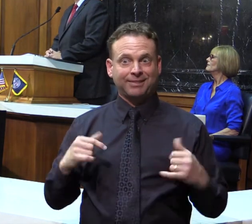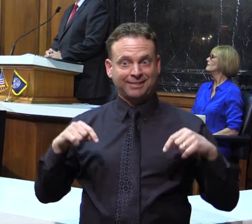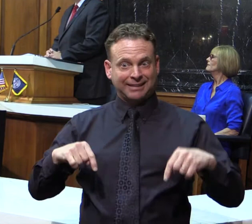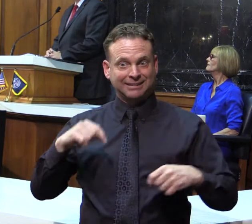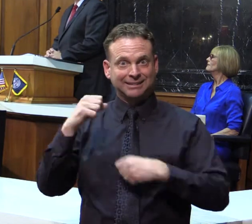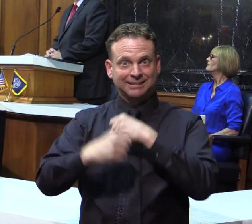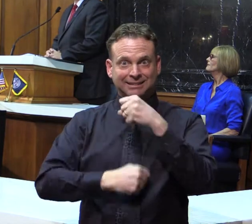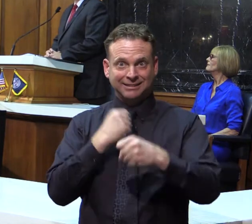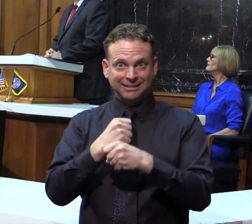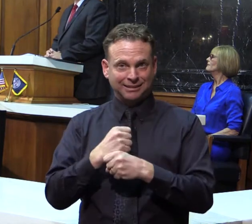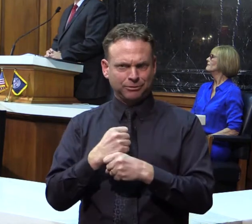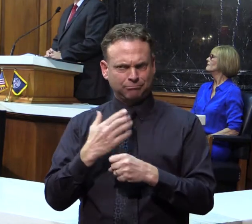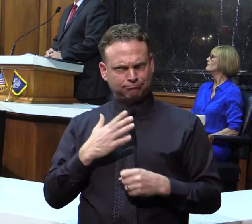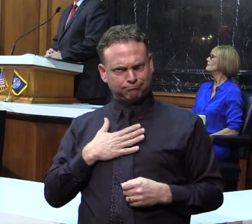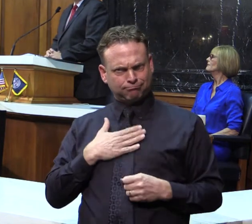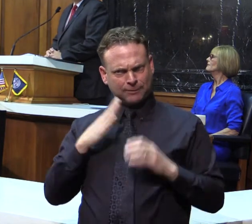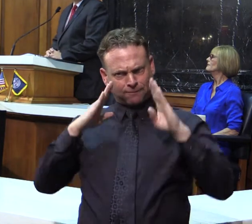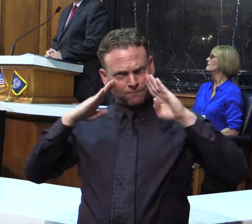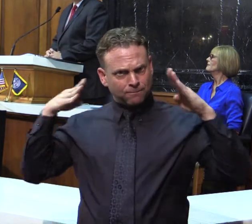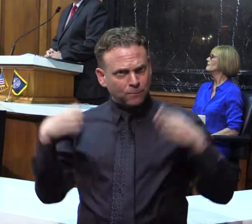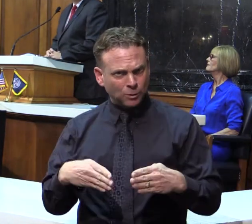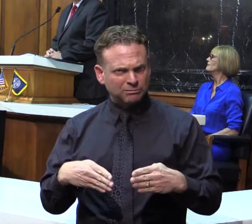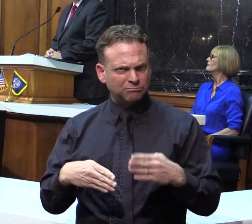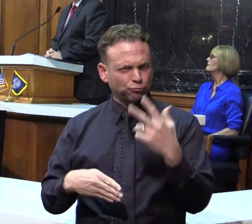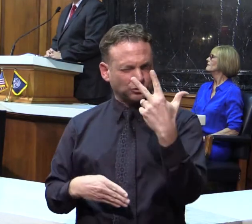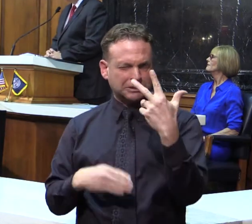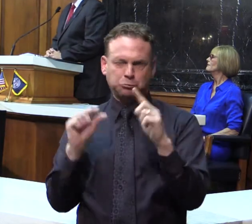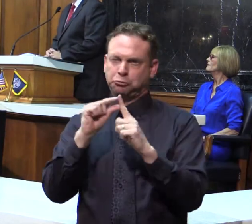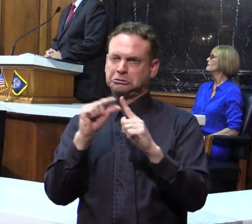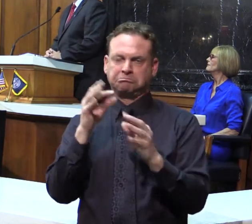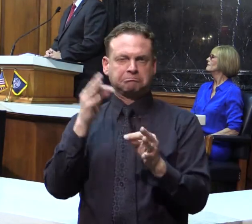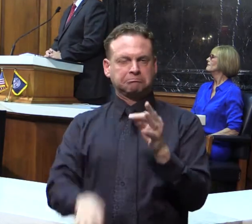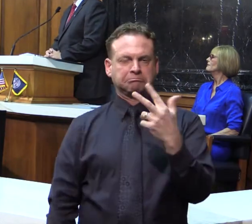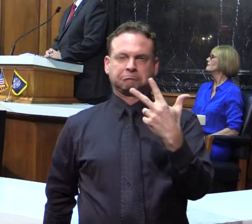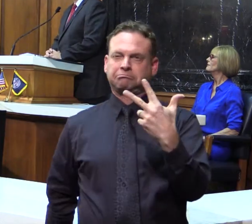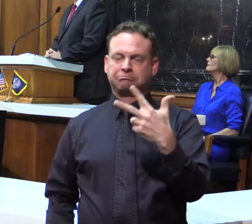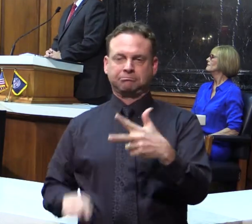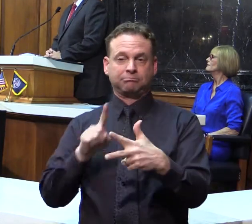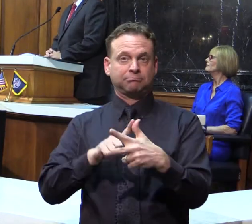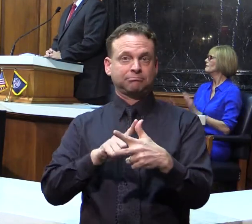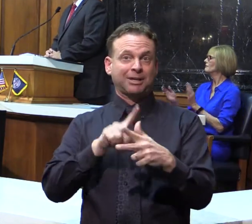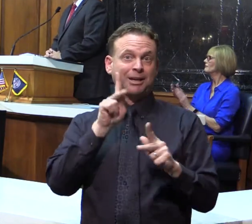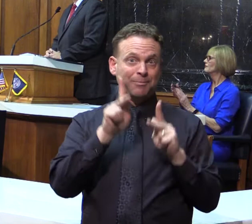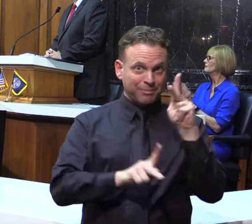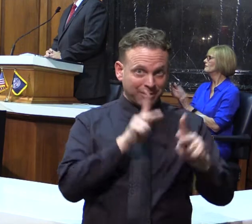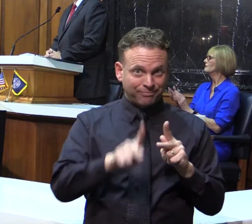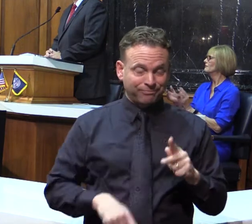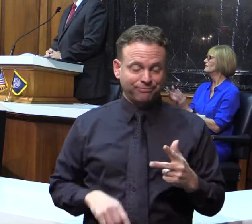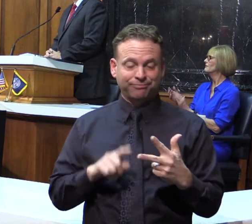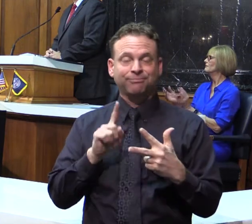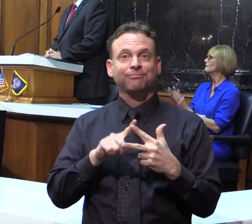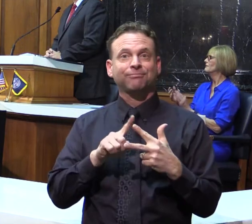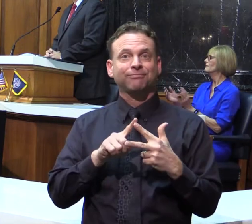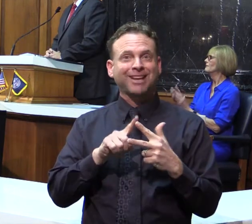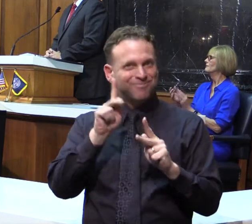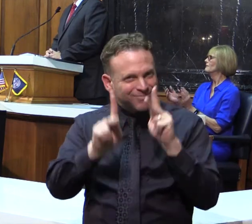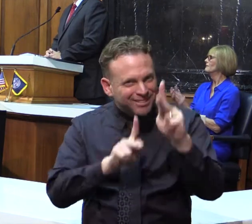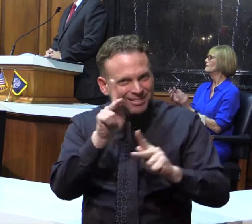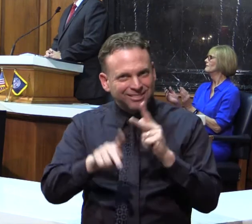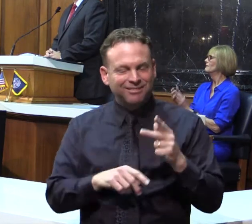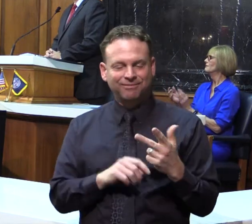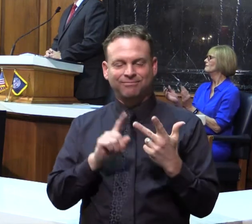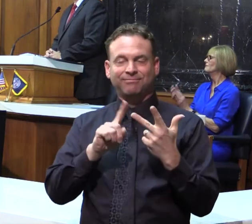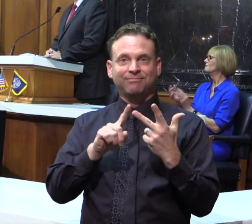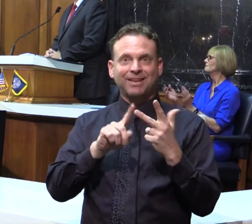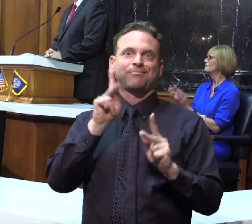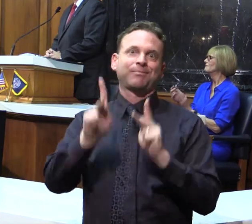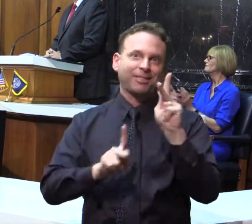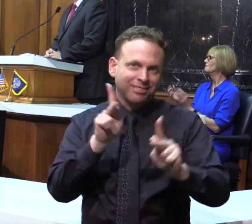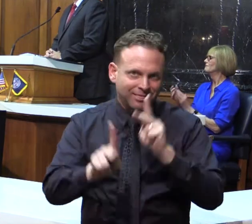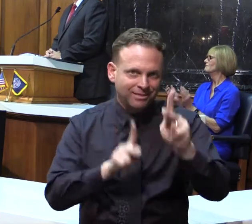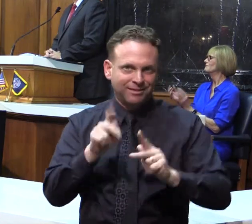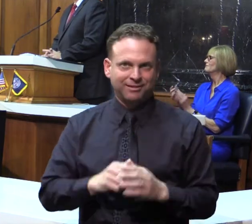People. People. People.